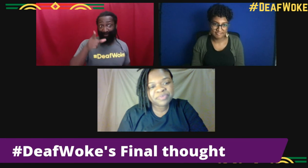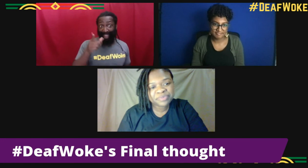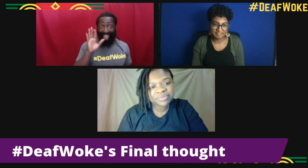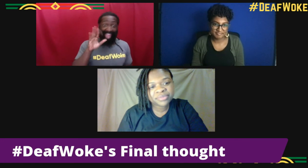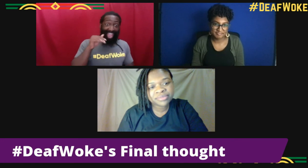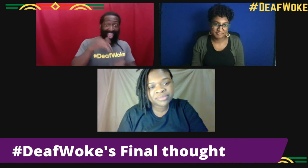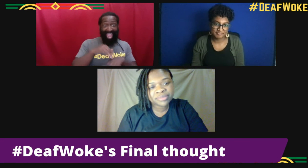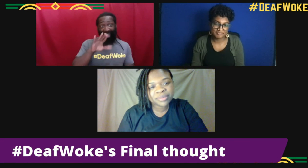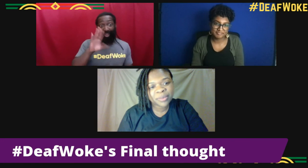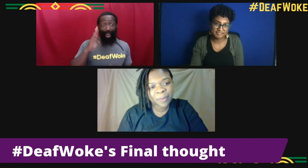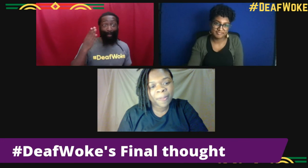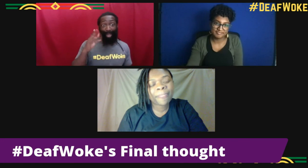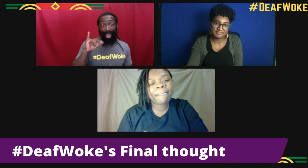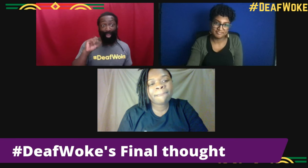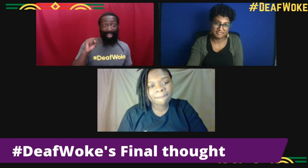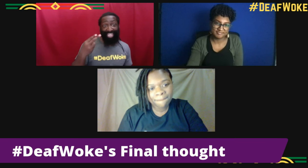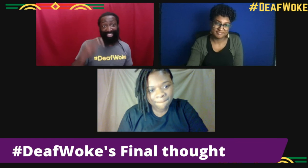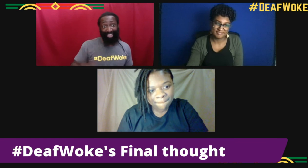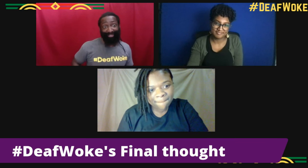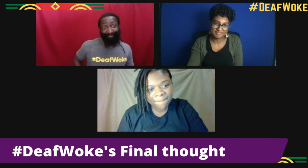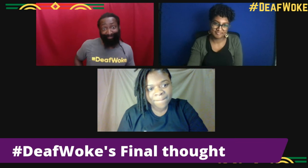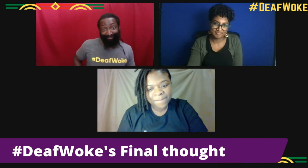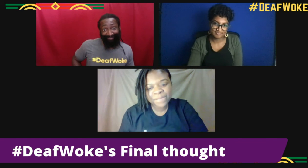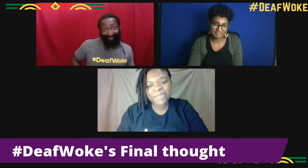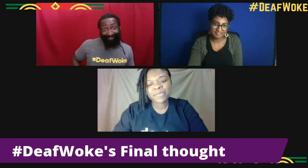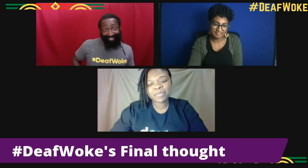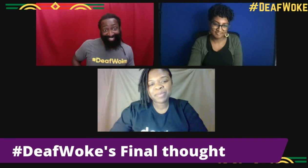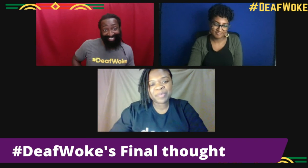Thank you, I'll see you at Bluish.